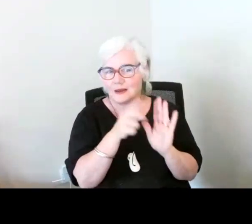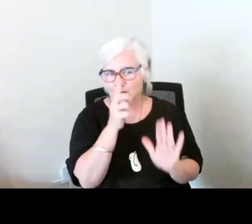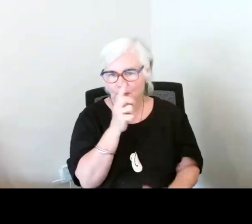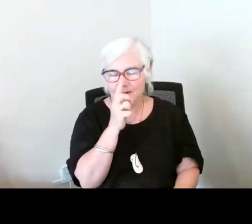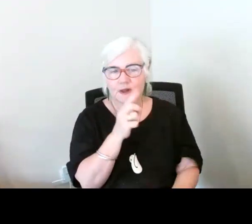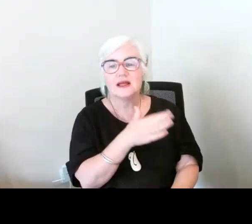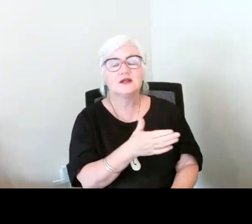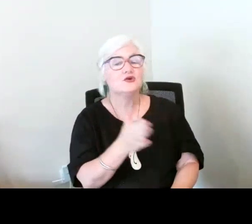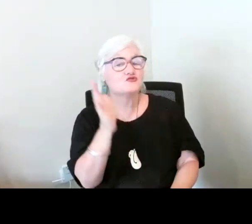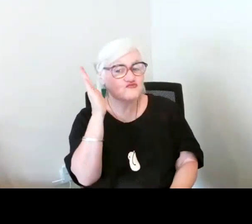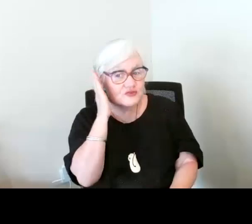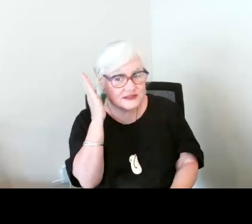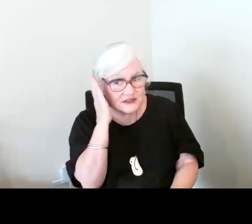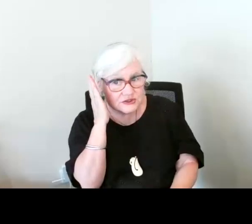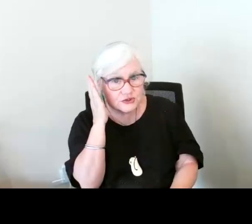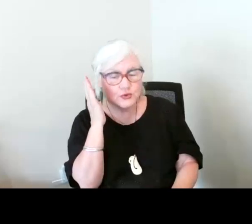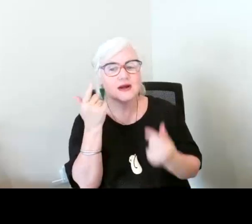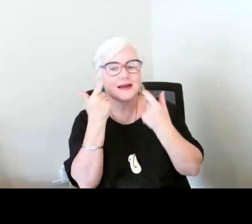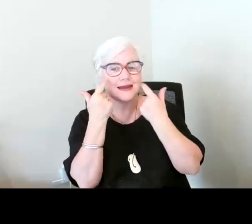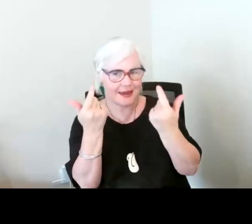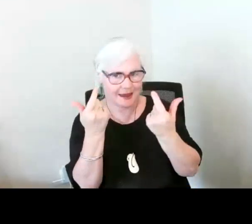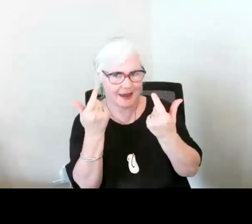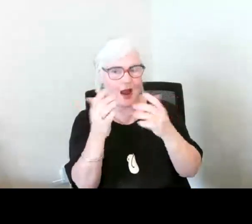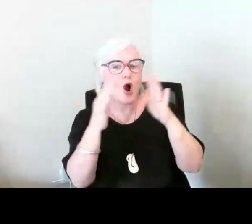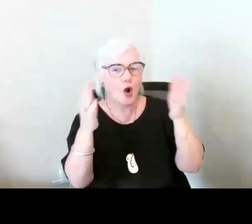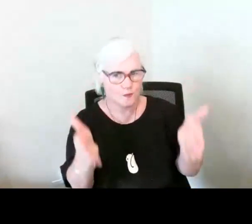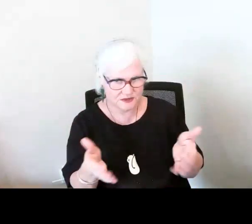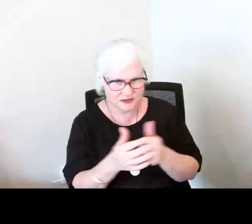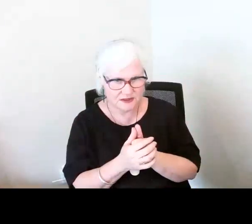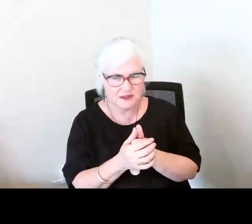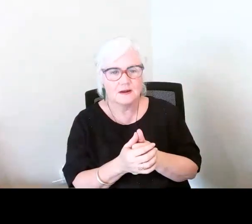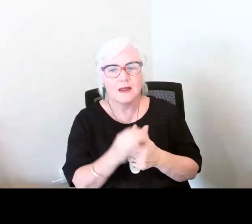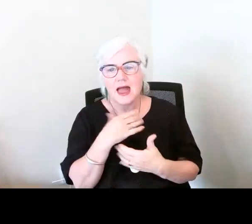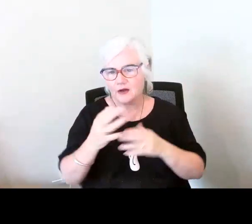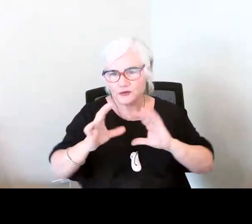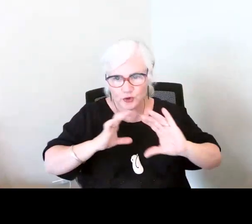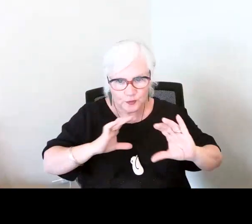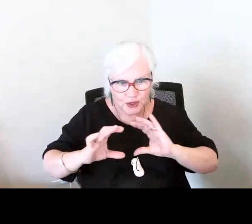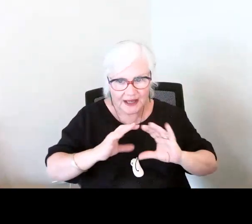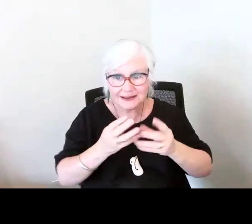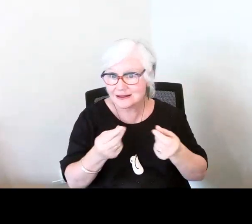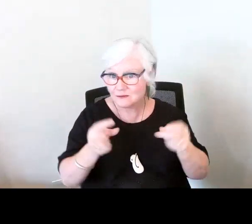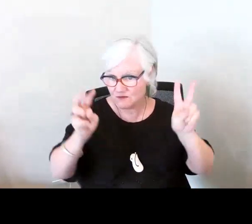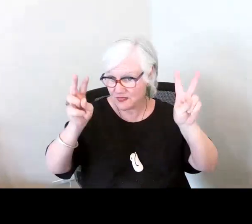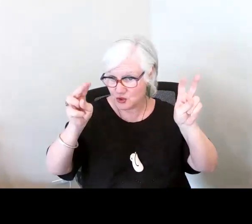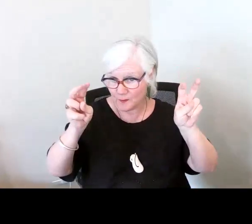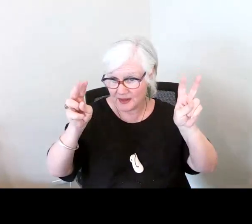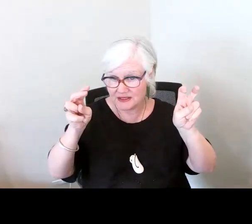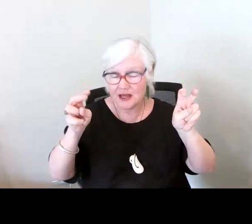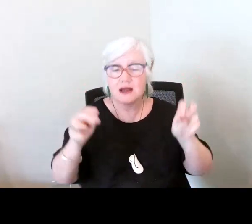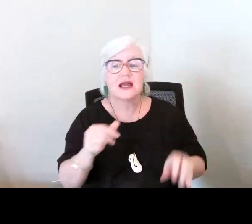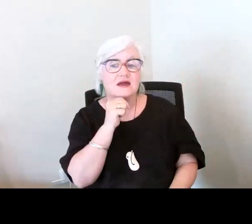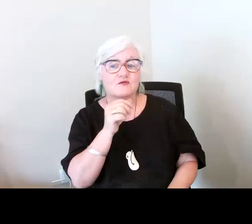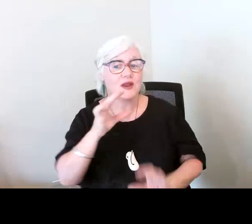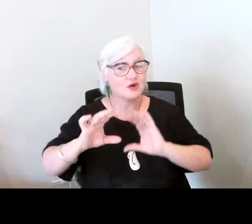homes and how to communicate some of the topics that would come up during our conversations.